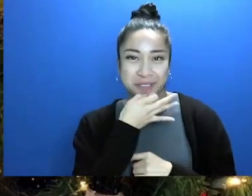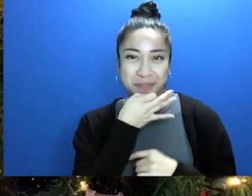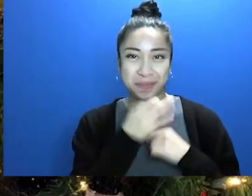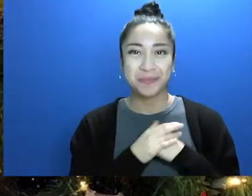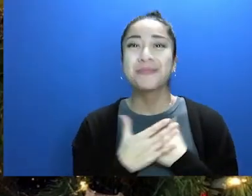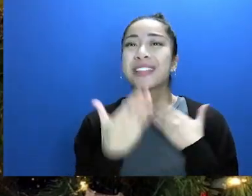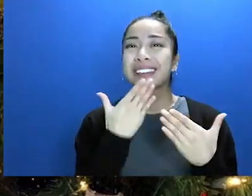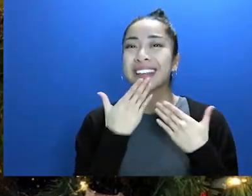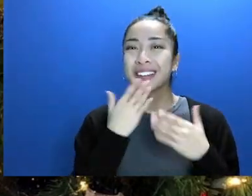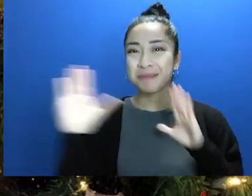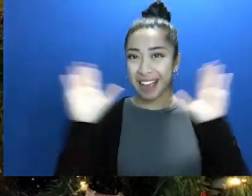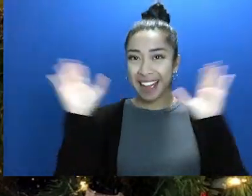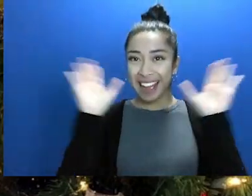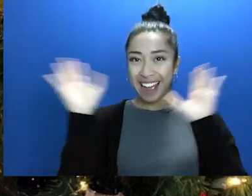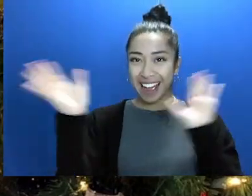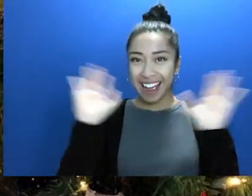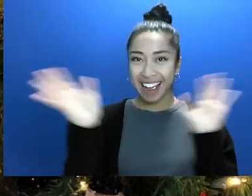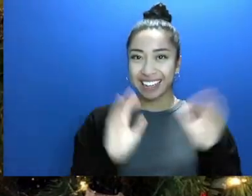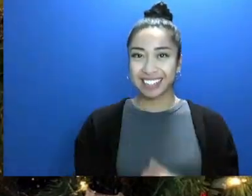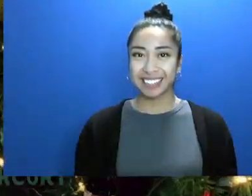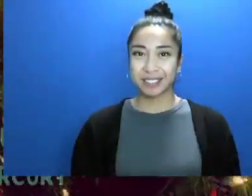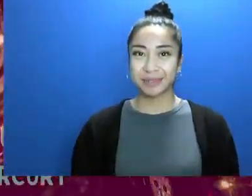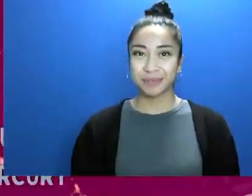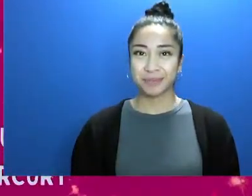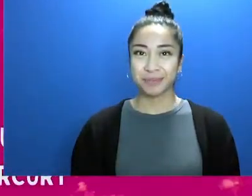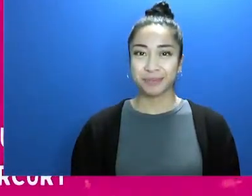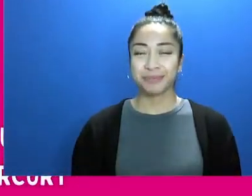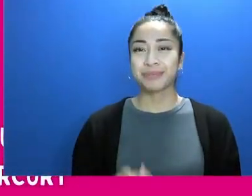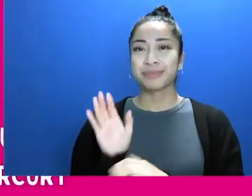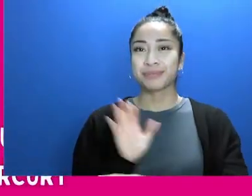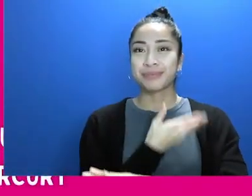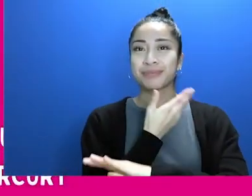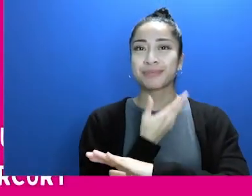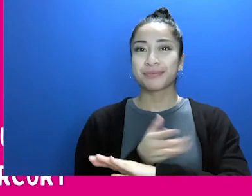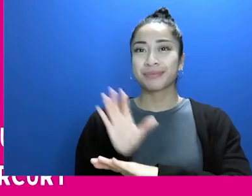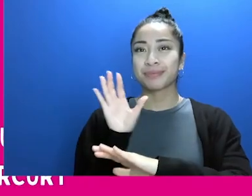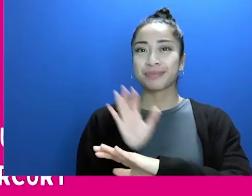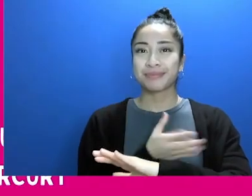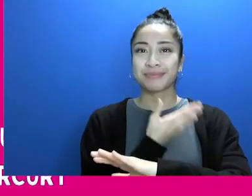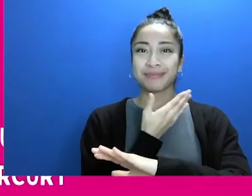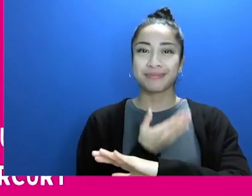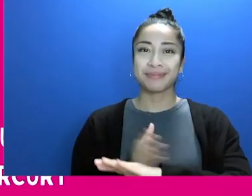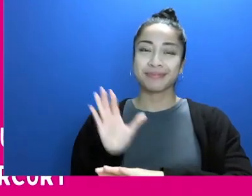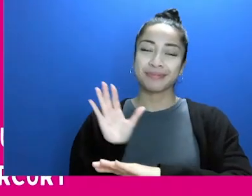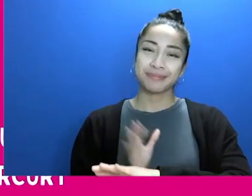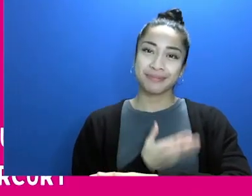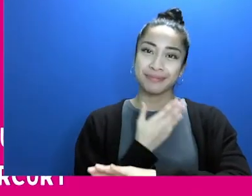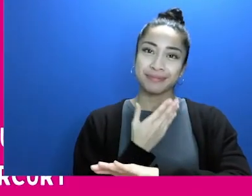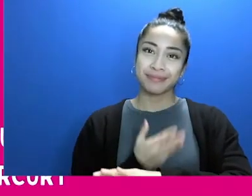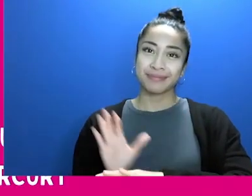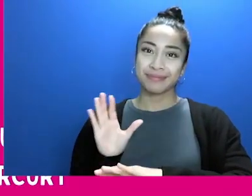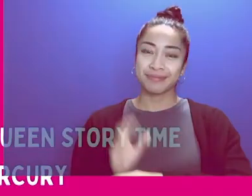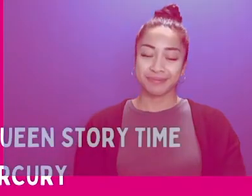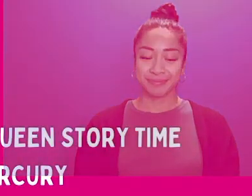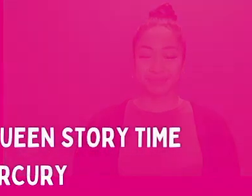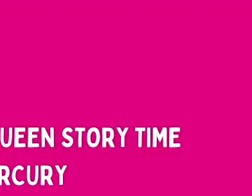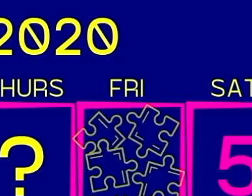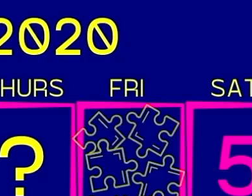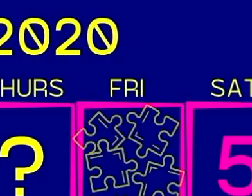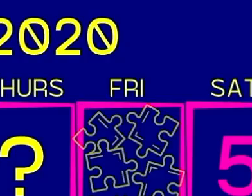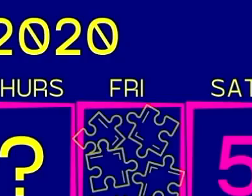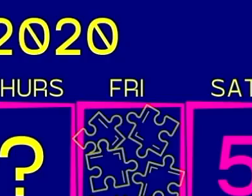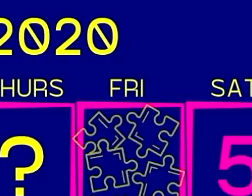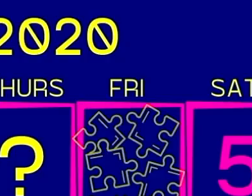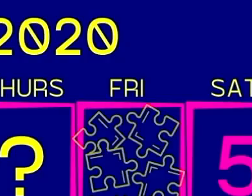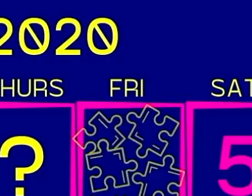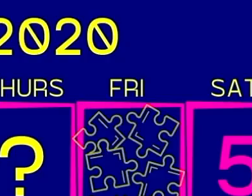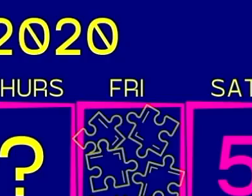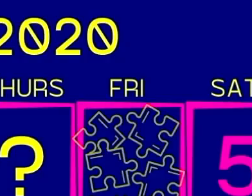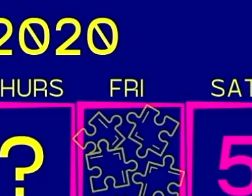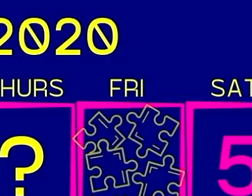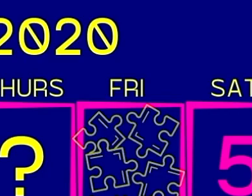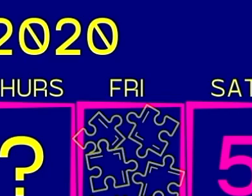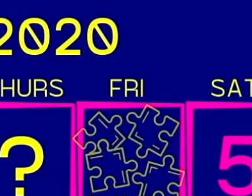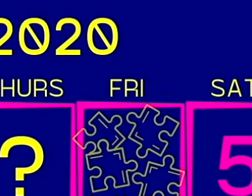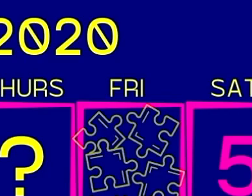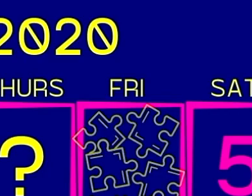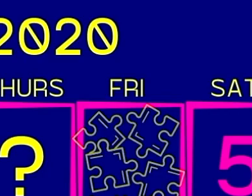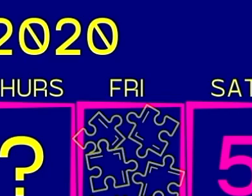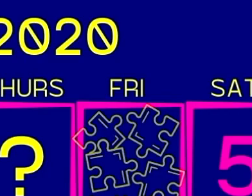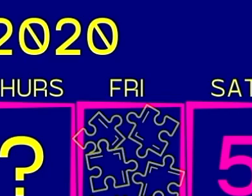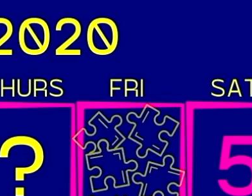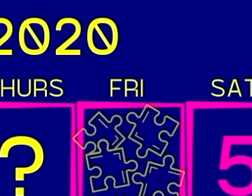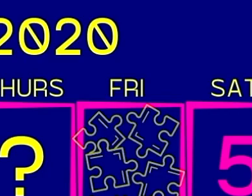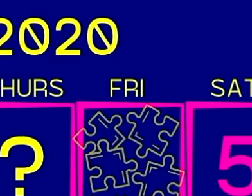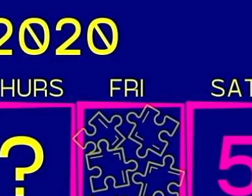bye